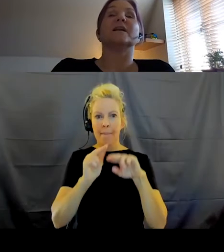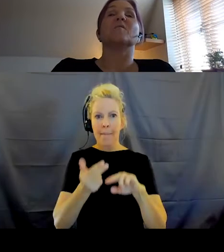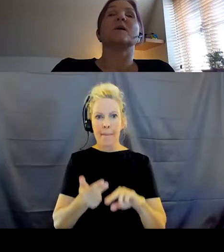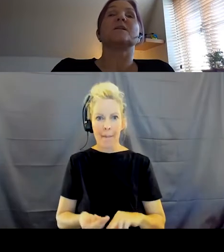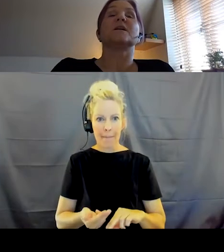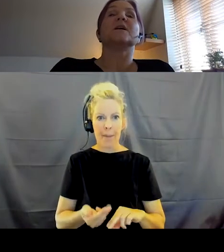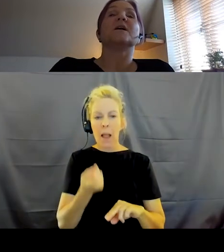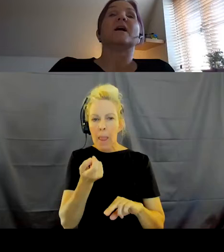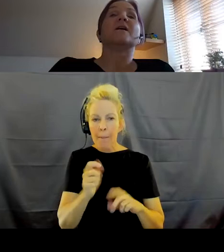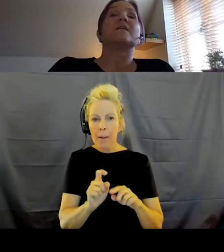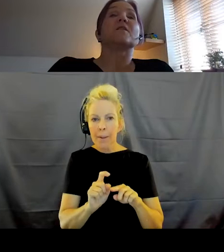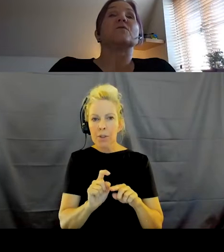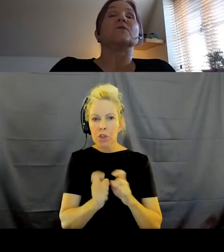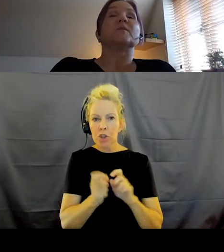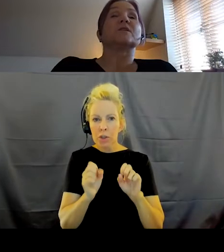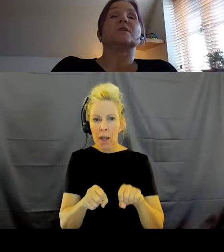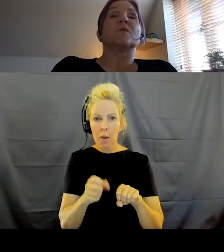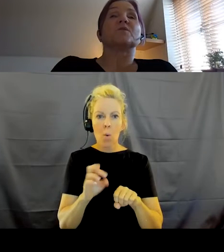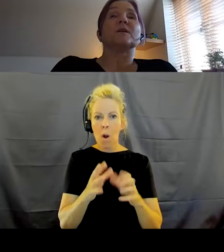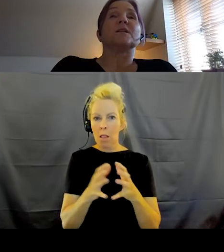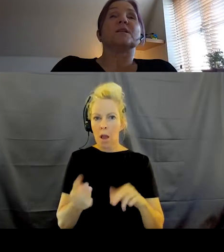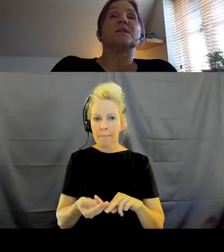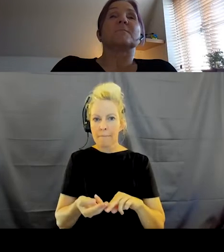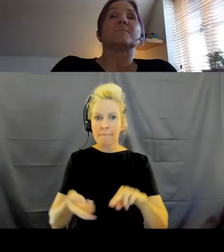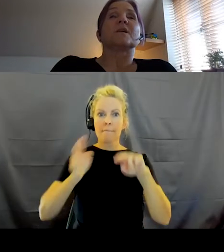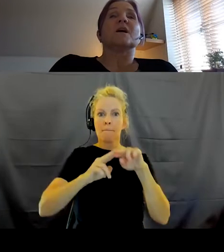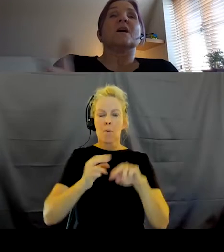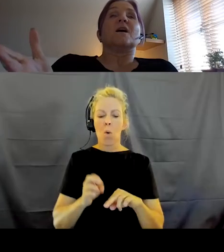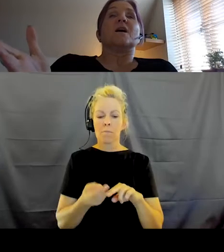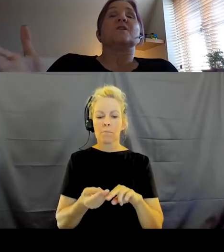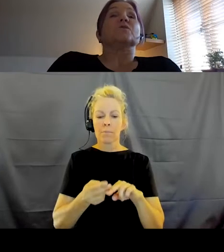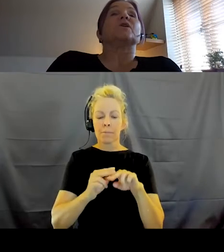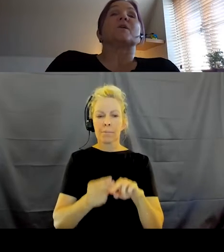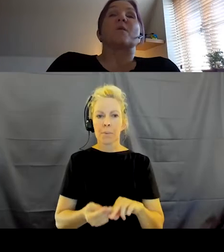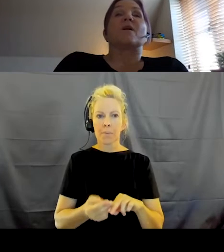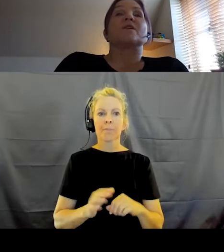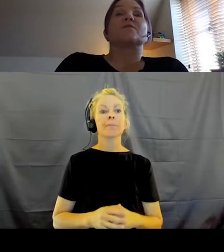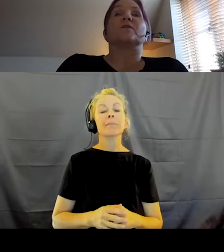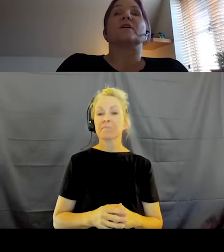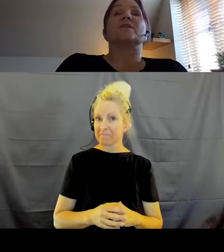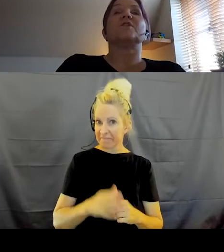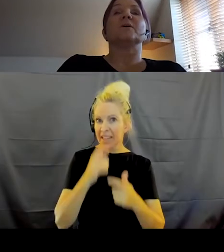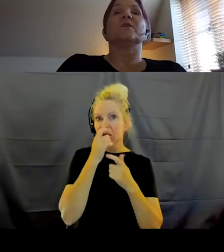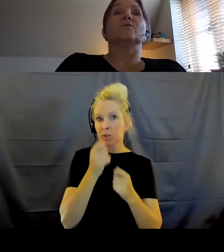little bit. And that's affords some possibilities. It's also something that screenwriters are doing